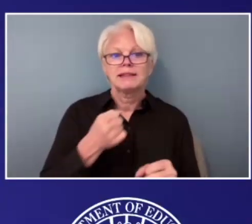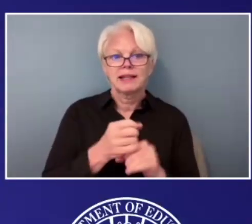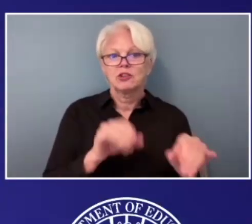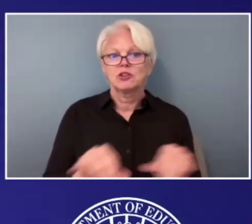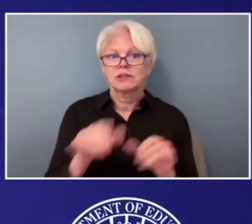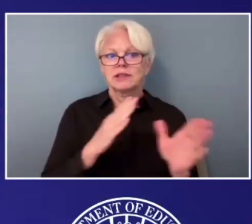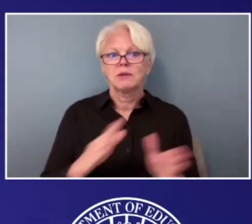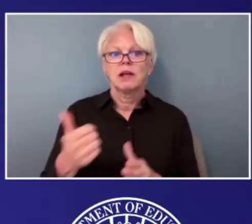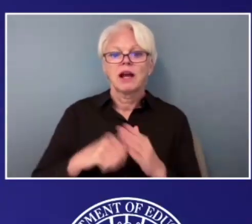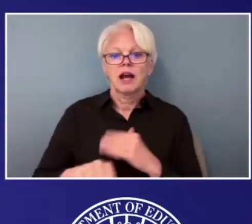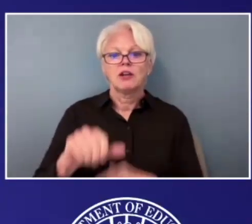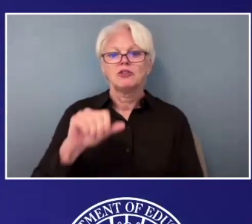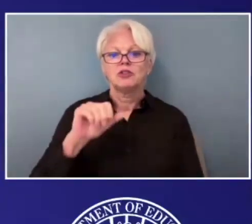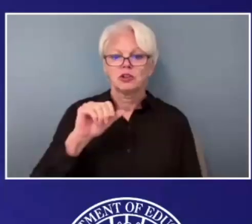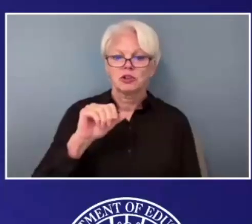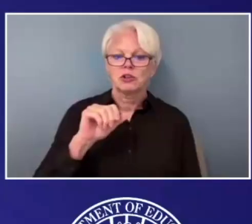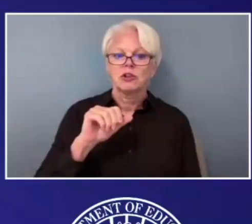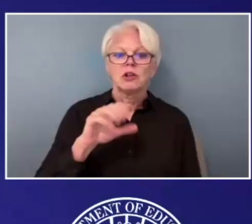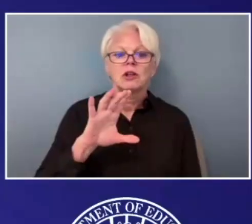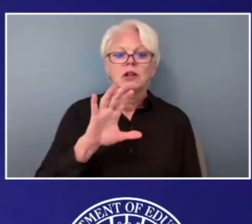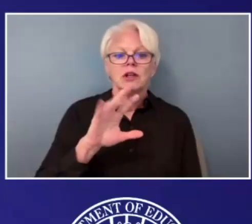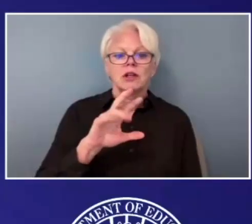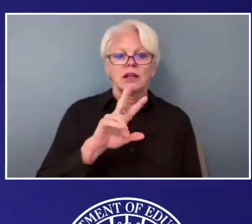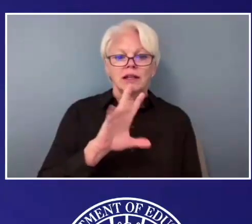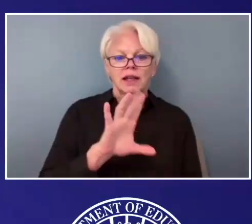208 B, we said no. She asked for the statutory,